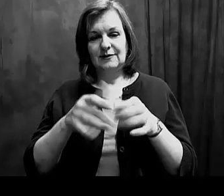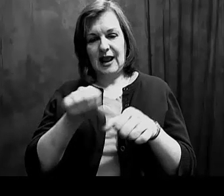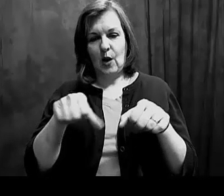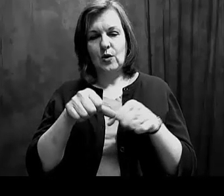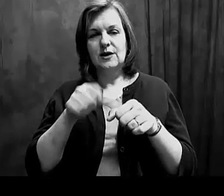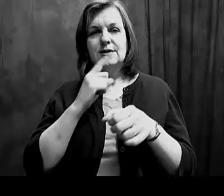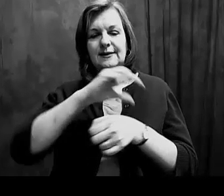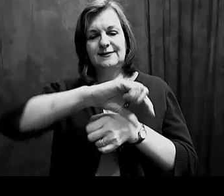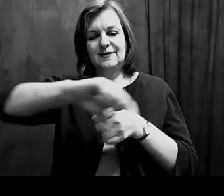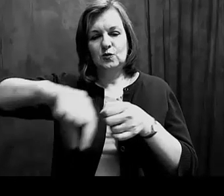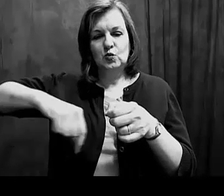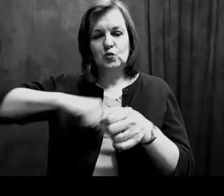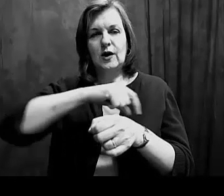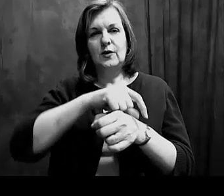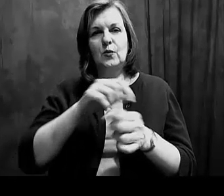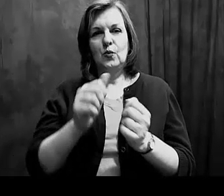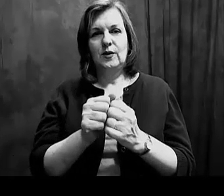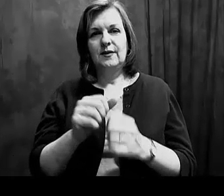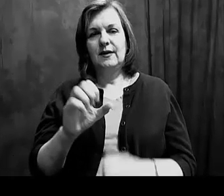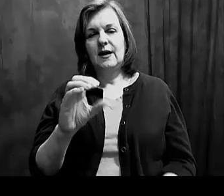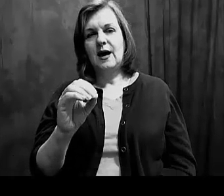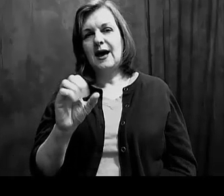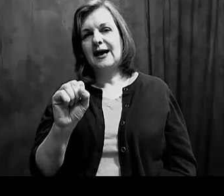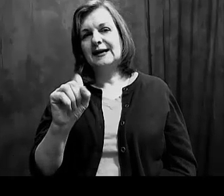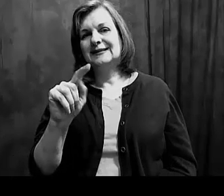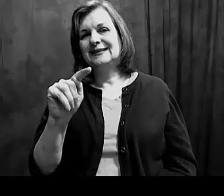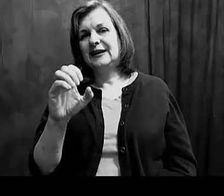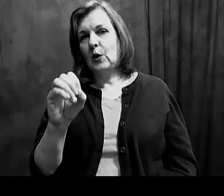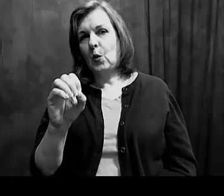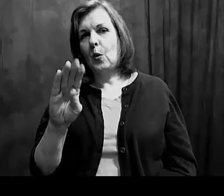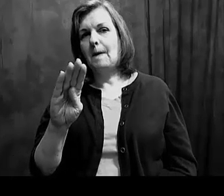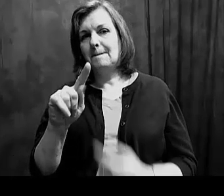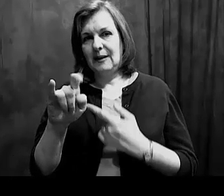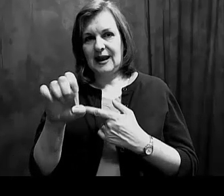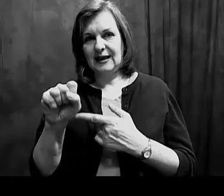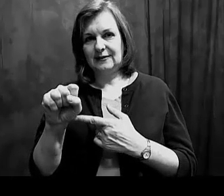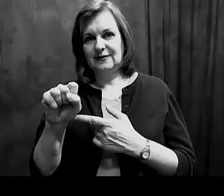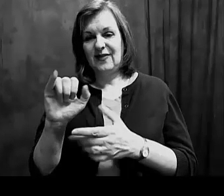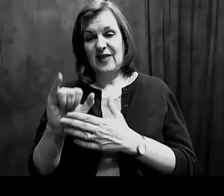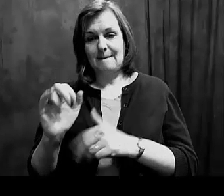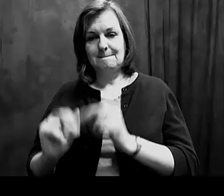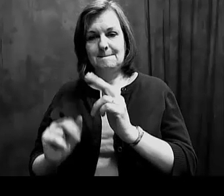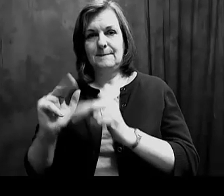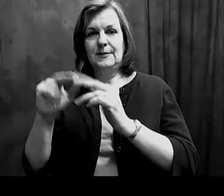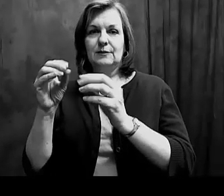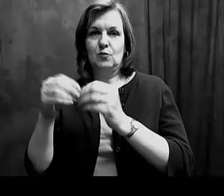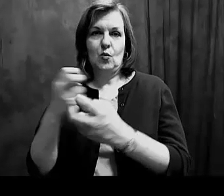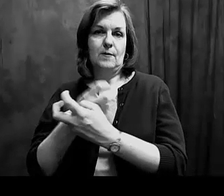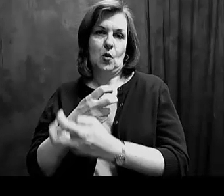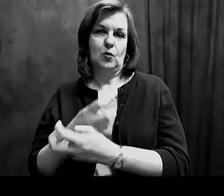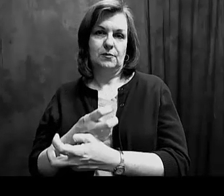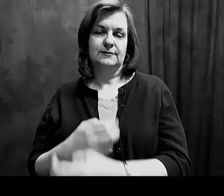by osteoblasts - the ones that are building up our bones